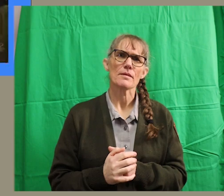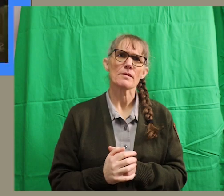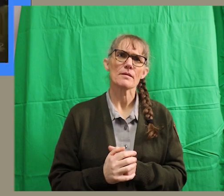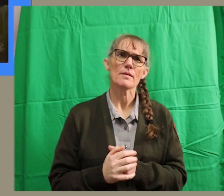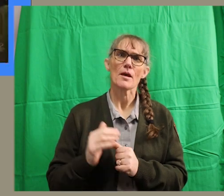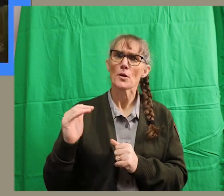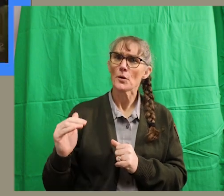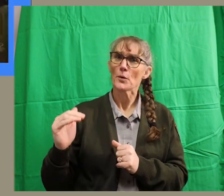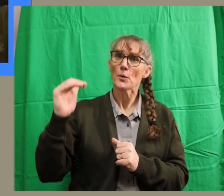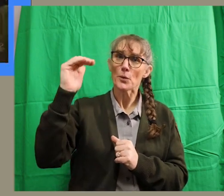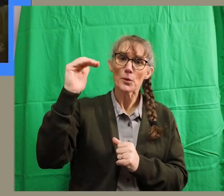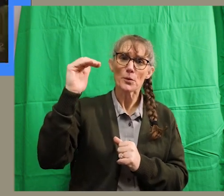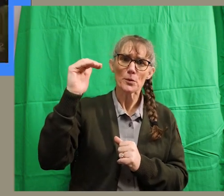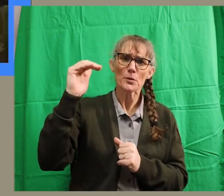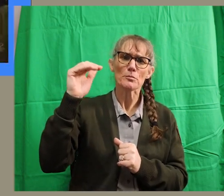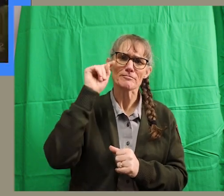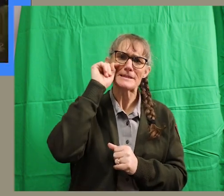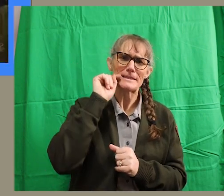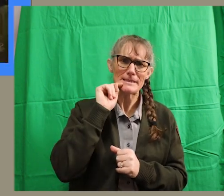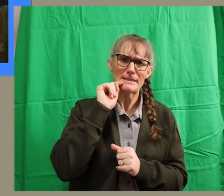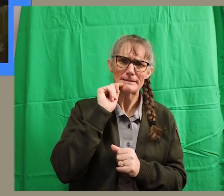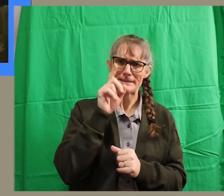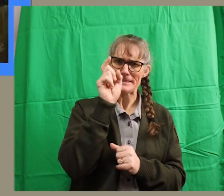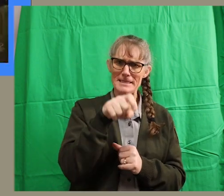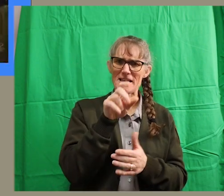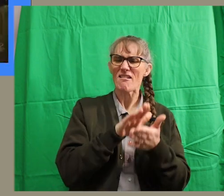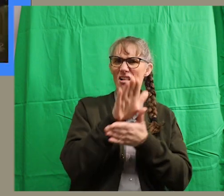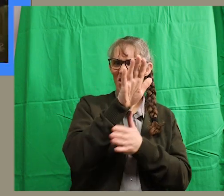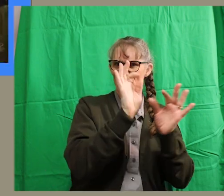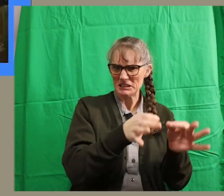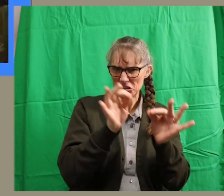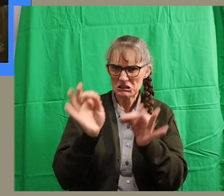However, as a teenager getting ready to make college decisions,